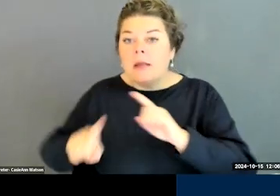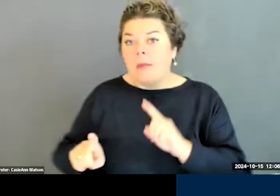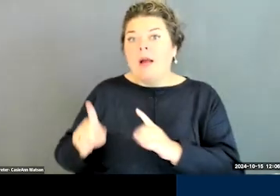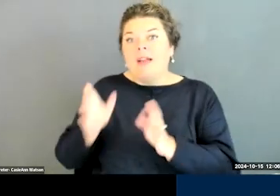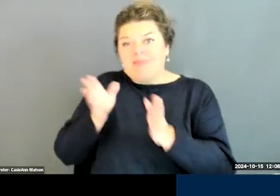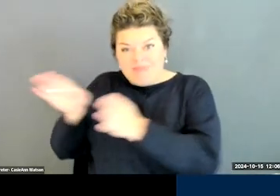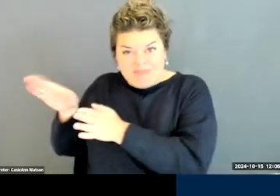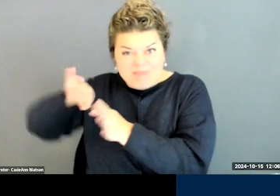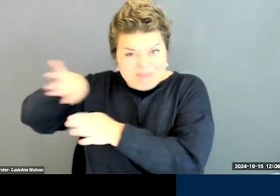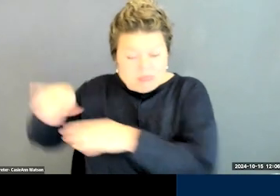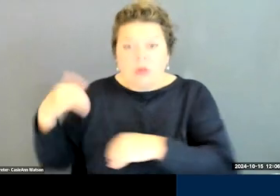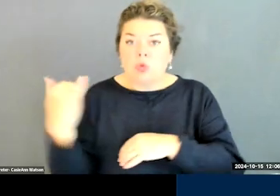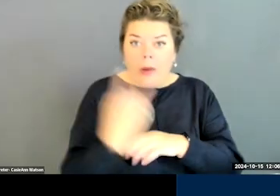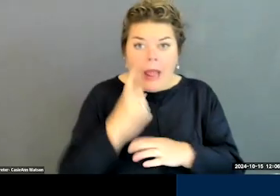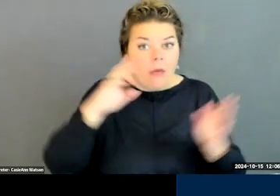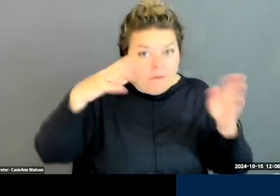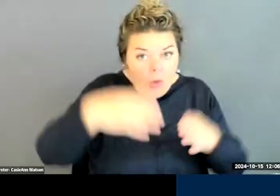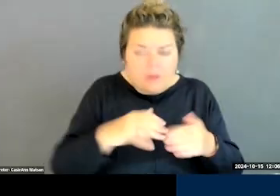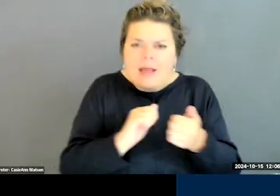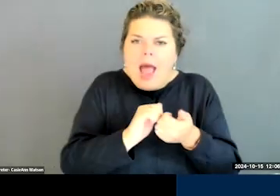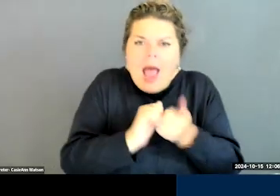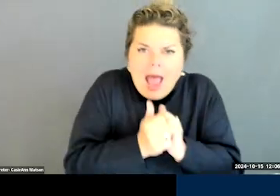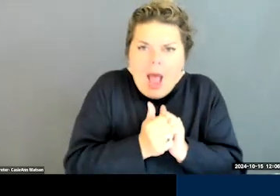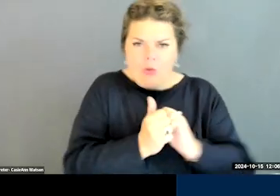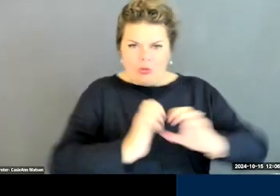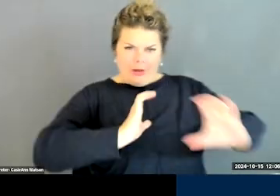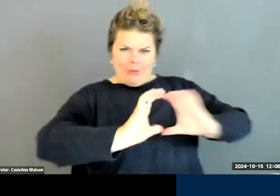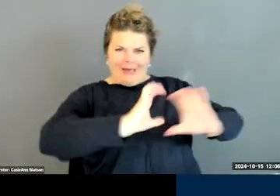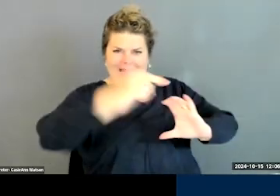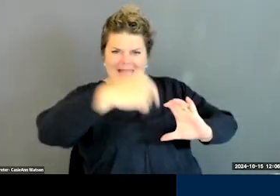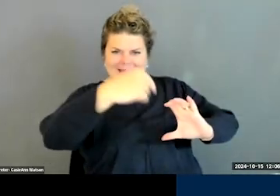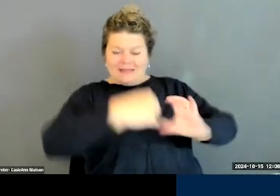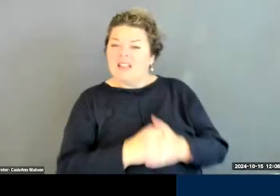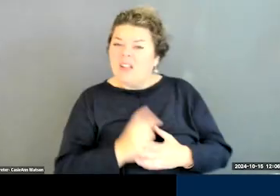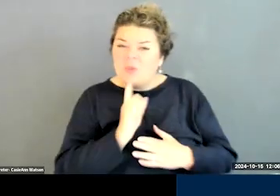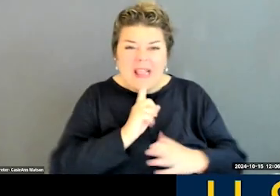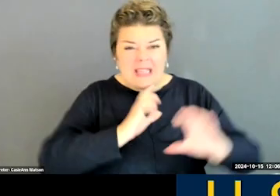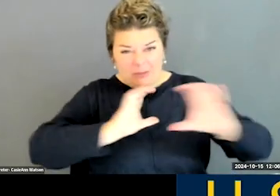talking about what we can do to effectively communicate, because communication really is key.